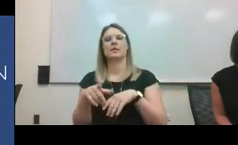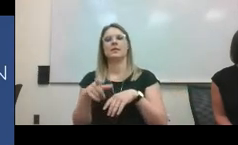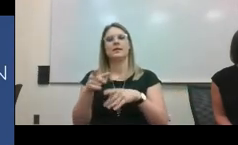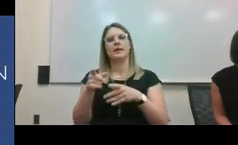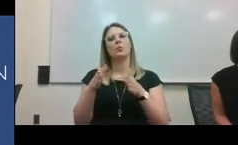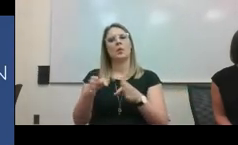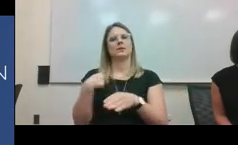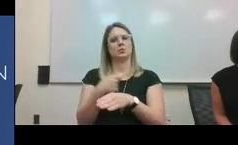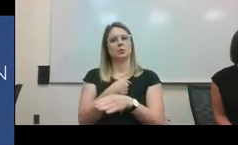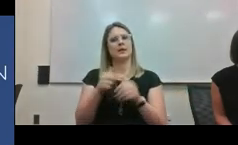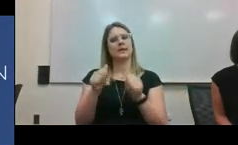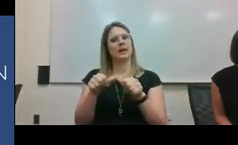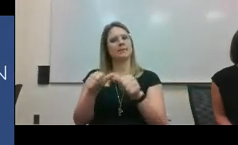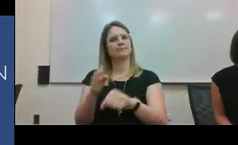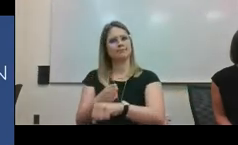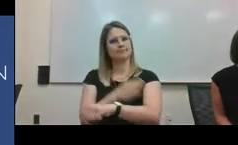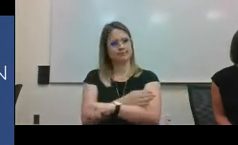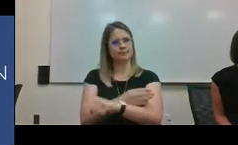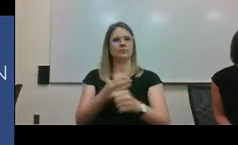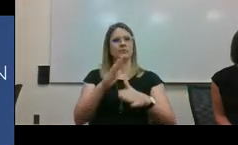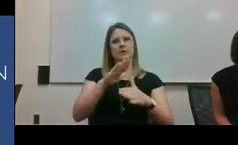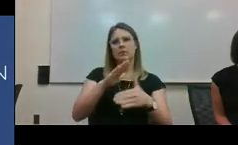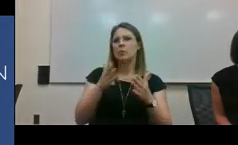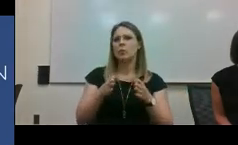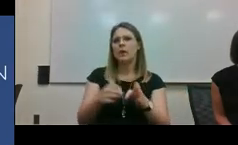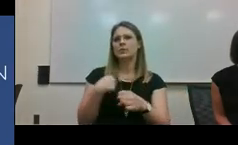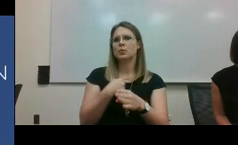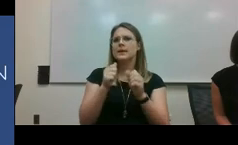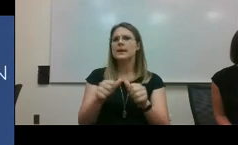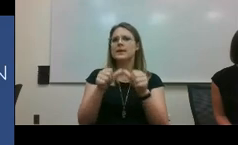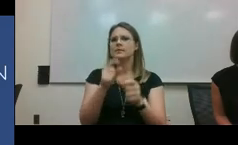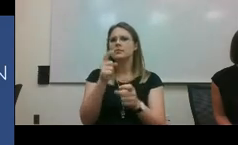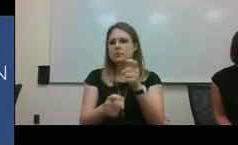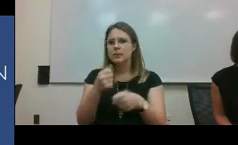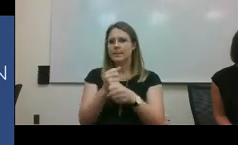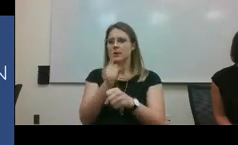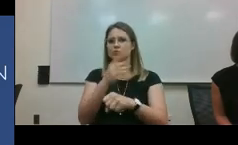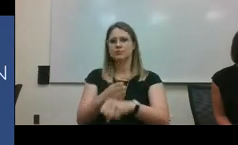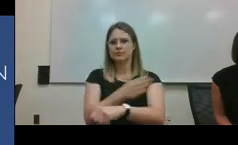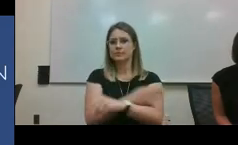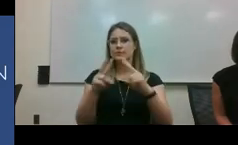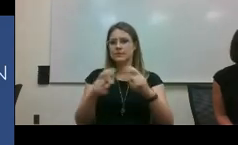could keep contributing to to ensure that we have good assessments for students who are deaf or hard of hearing, because there's still a lot of work to be done.